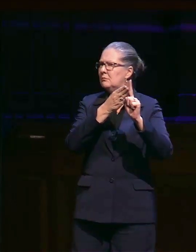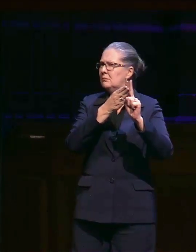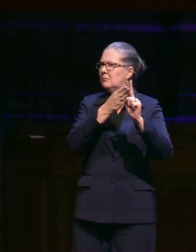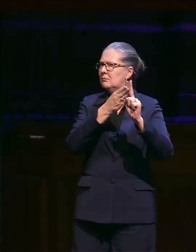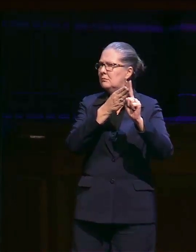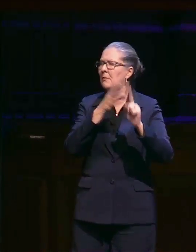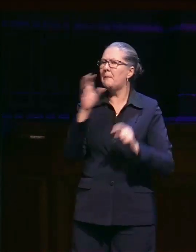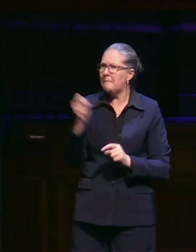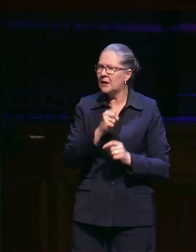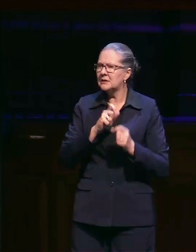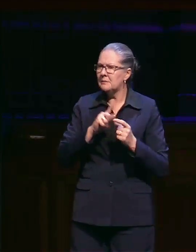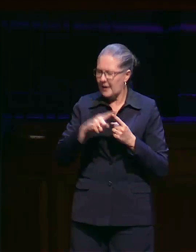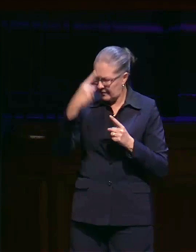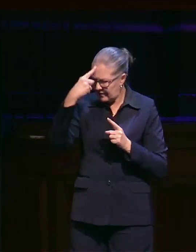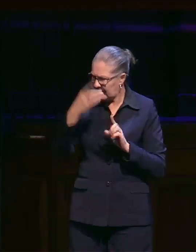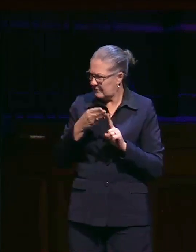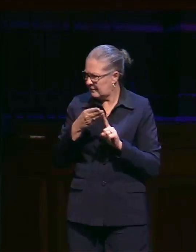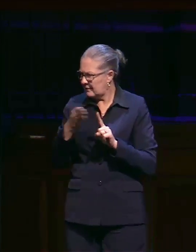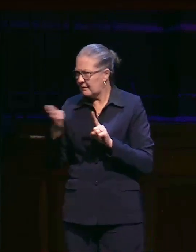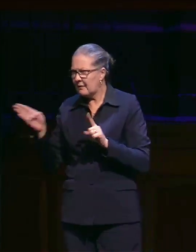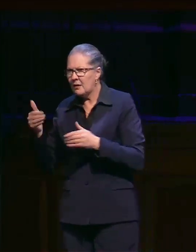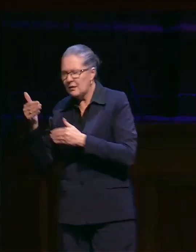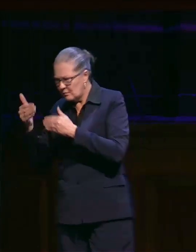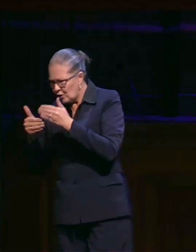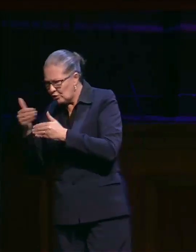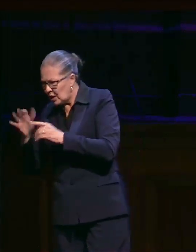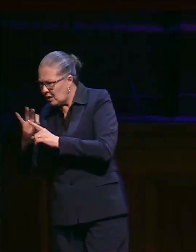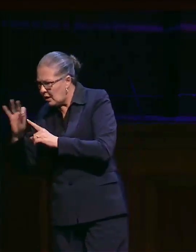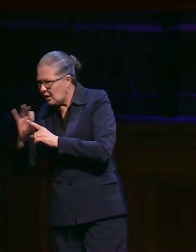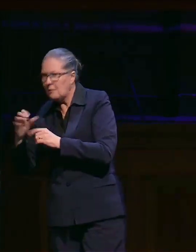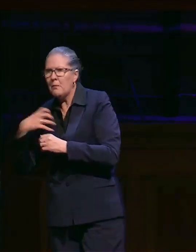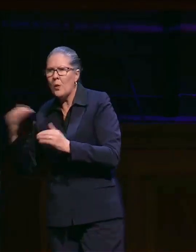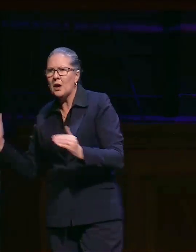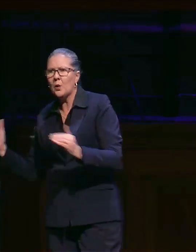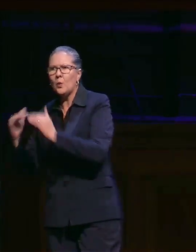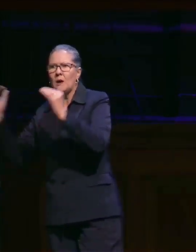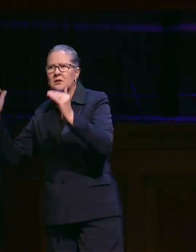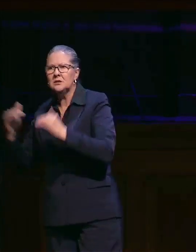foundation for wider progress including greater equality at this point everyone